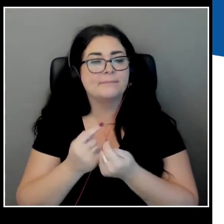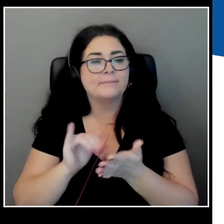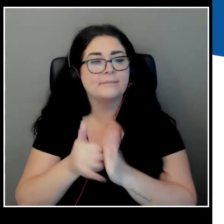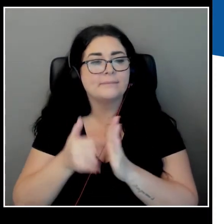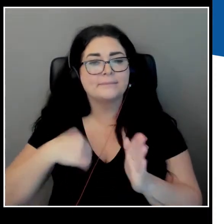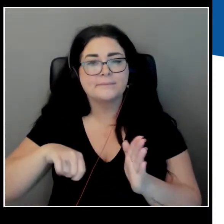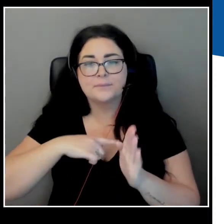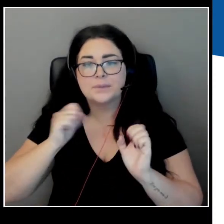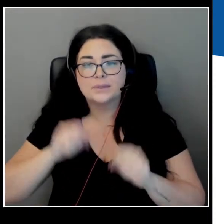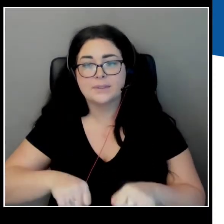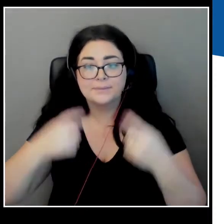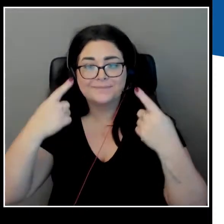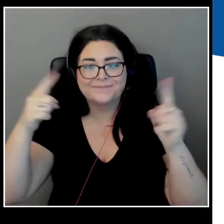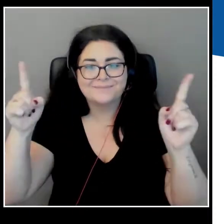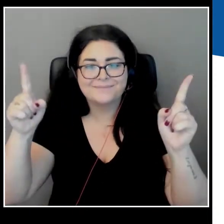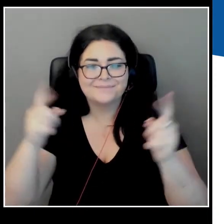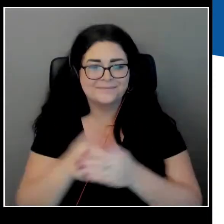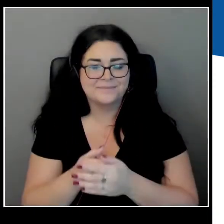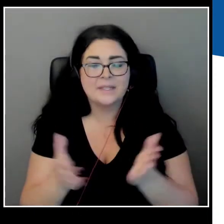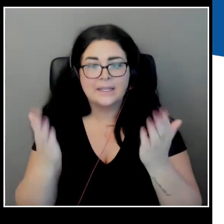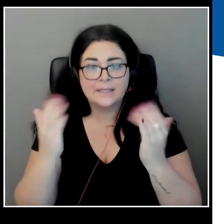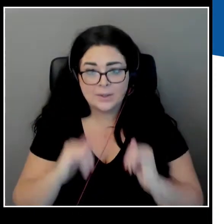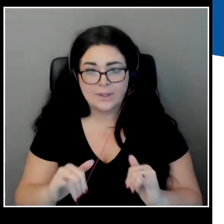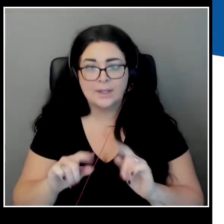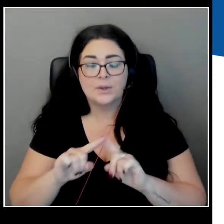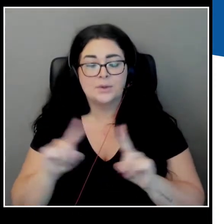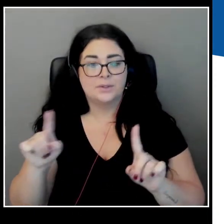From an infrastructure perspective, there was significant